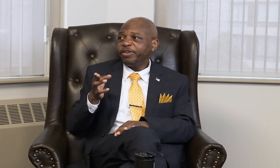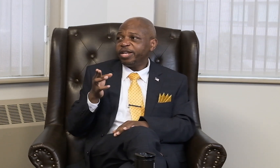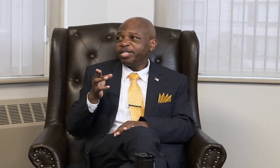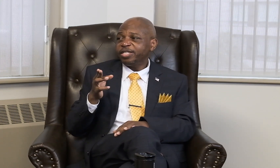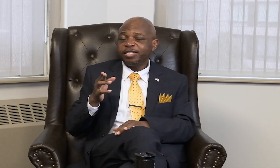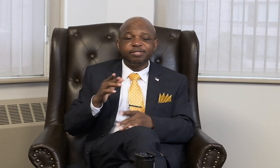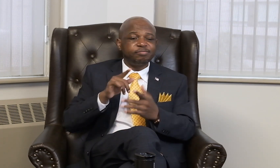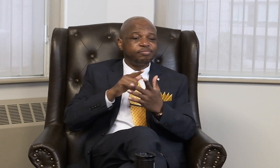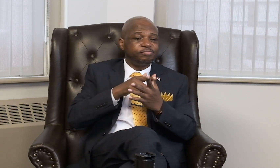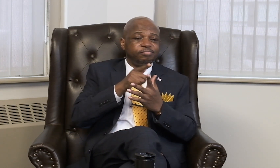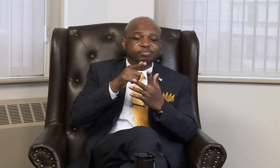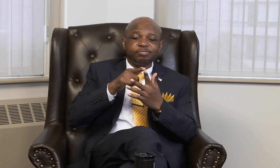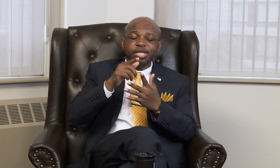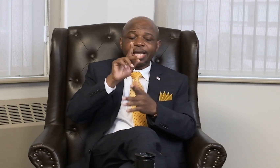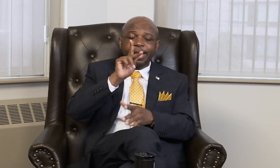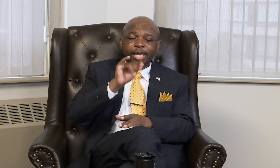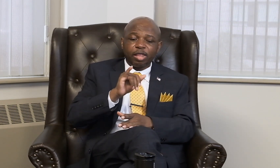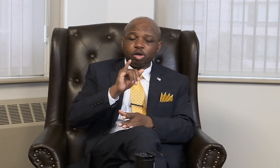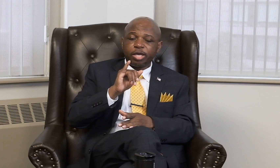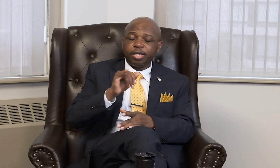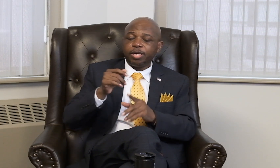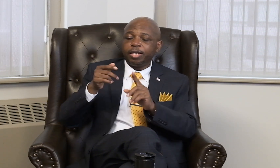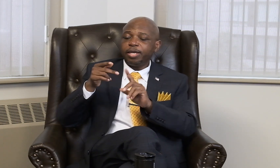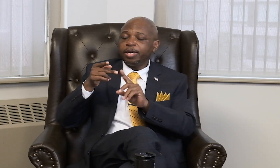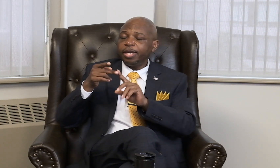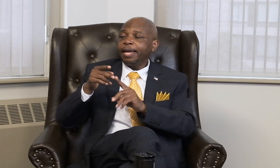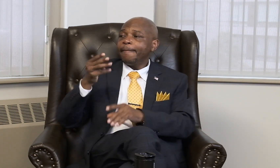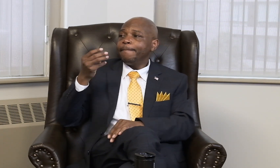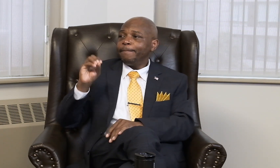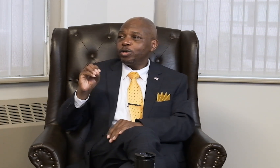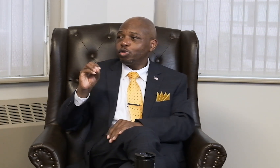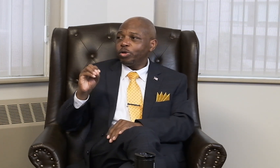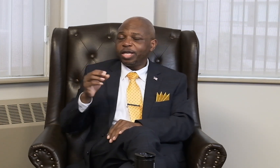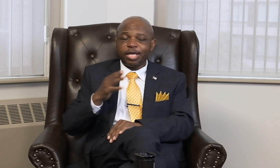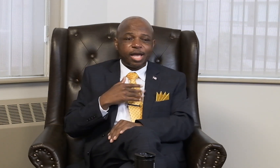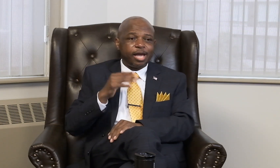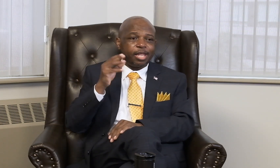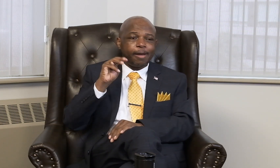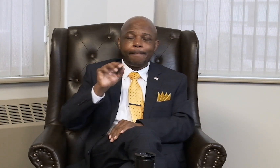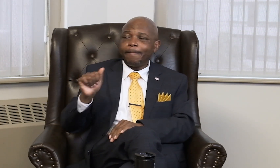and Hard of Hearing. I worked in the state of Kentucky. I worked in the state of Missouri,